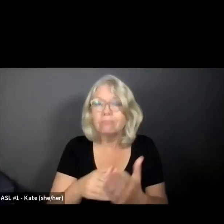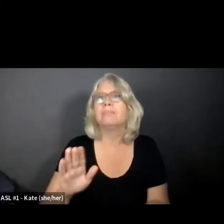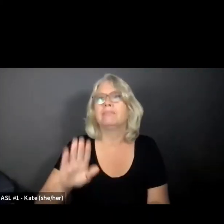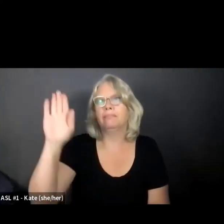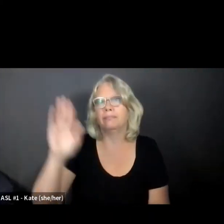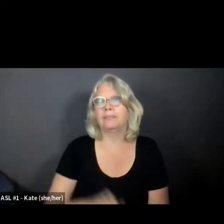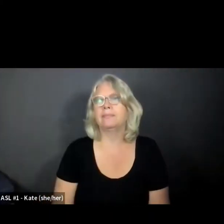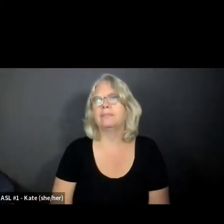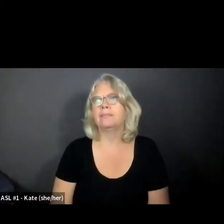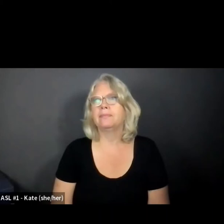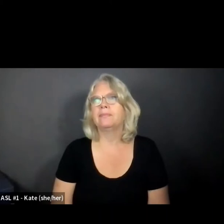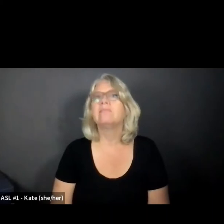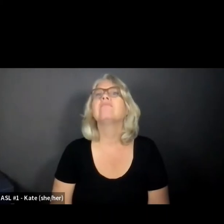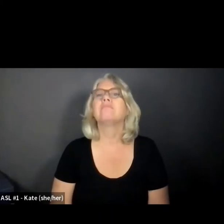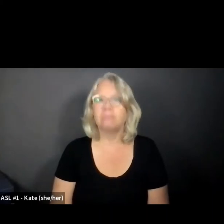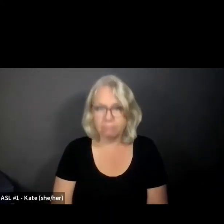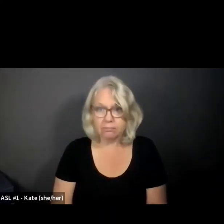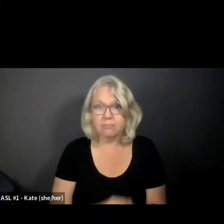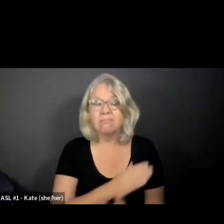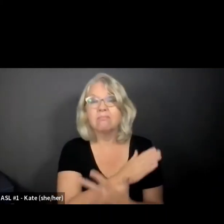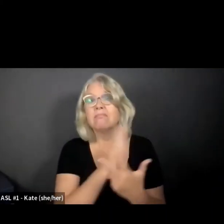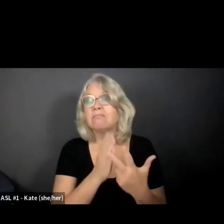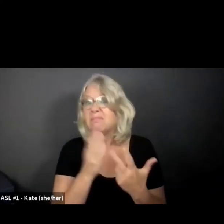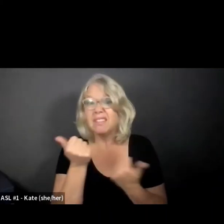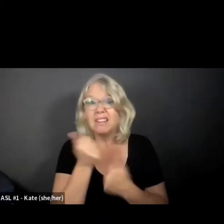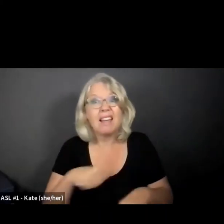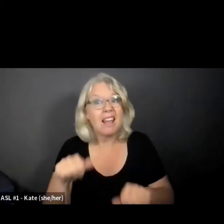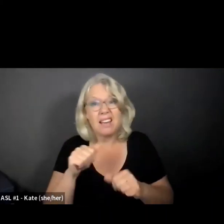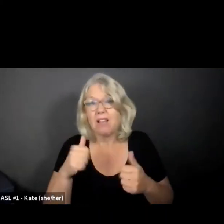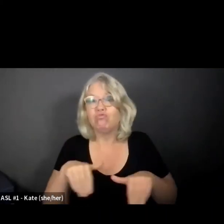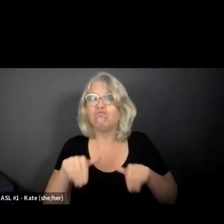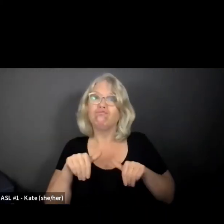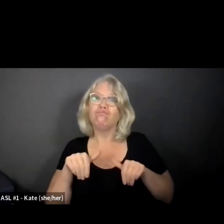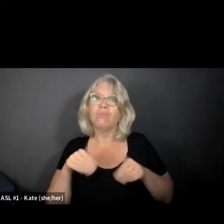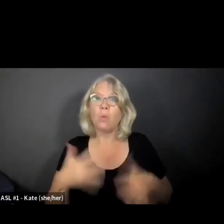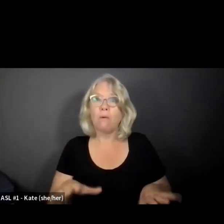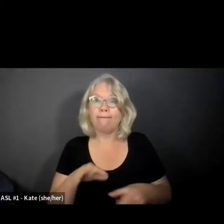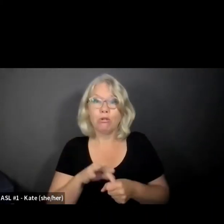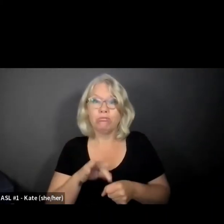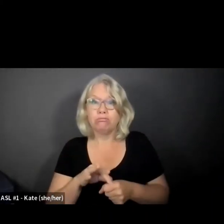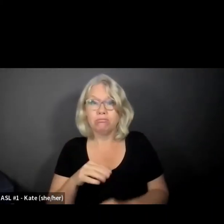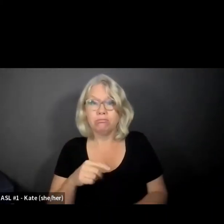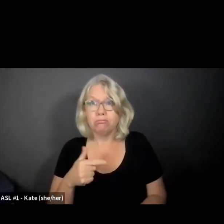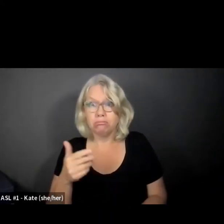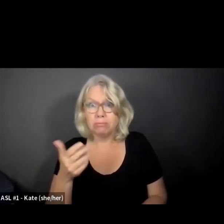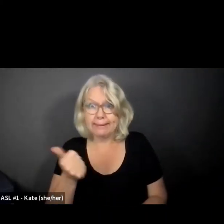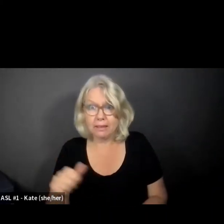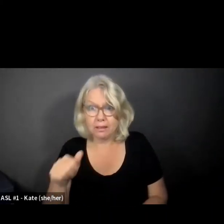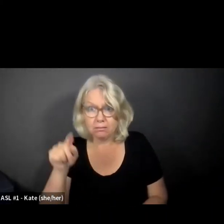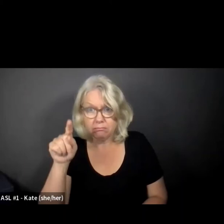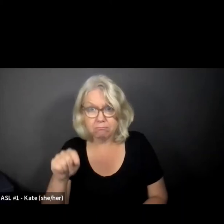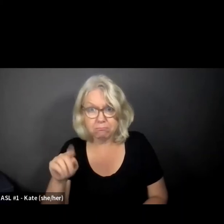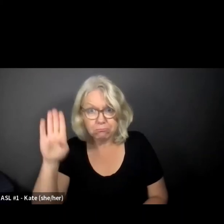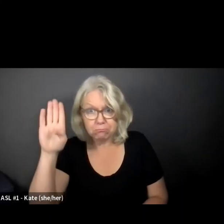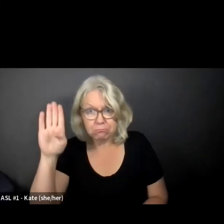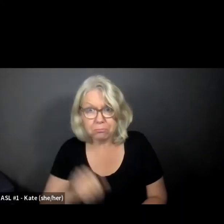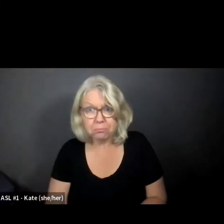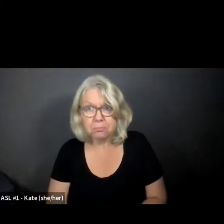NOTED. Douglas Waxman : THANK YOU. ANY ABSTAINING? NOTED. MOTION PASSES.